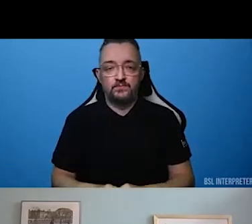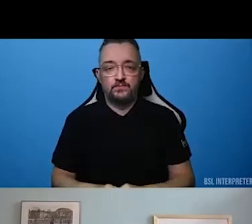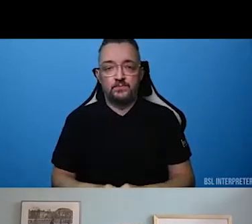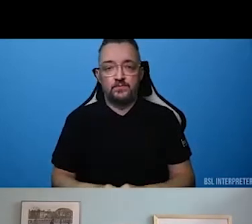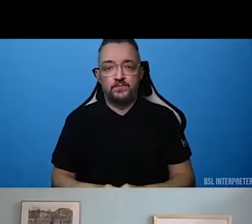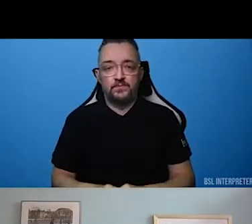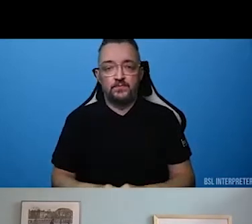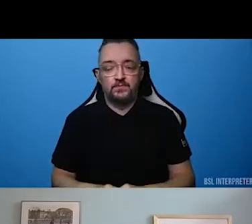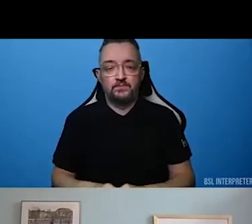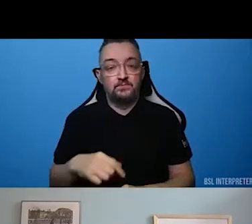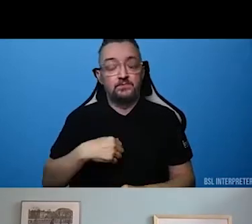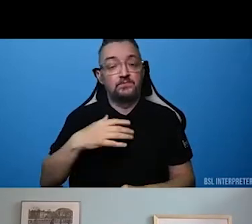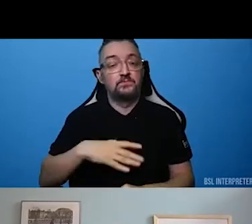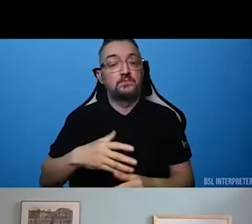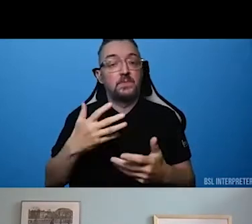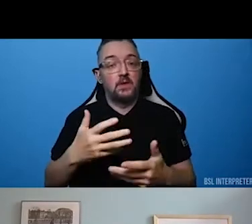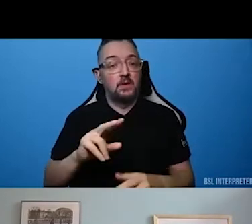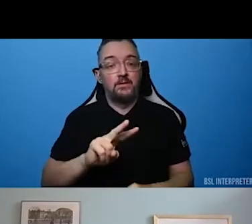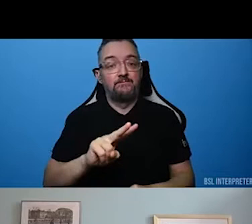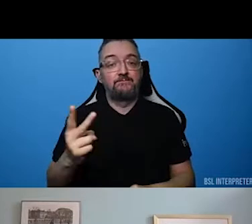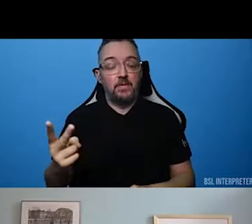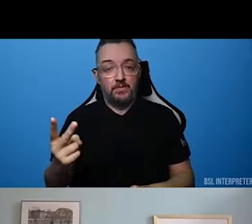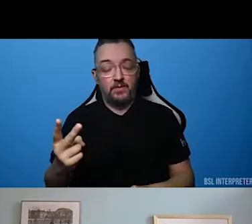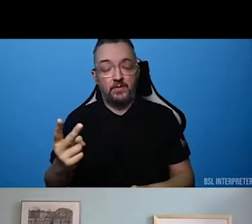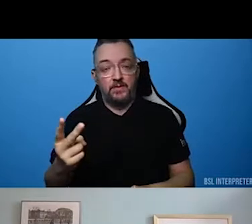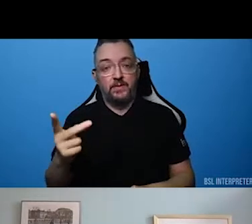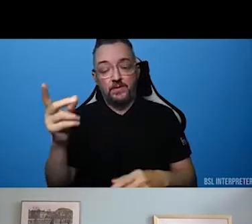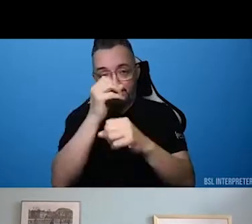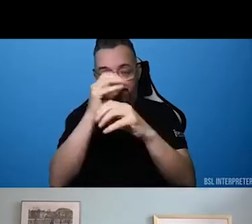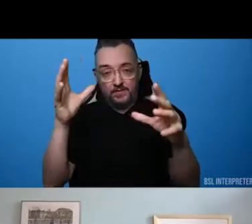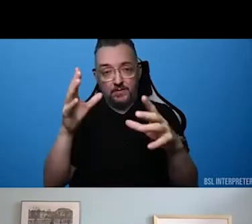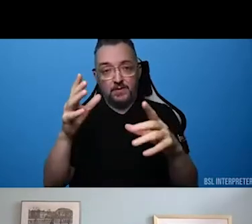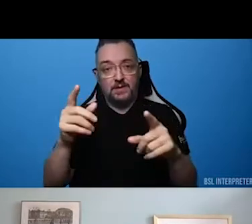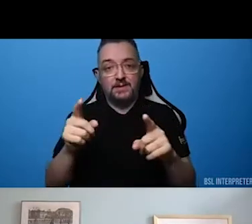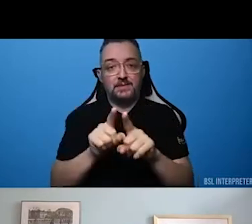So what I'd like to do instead then is to flip it round, and to imagine instead an eruption in the corner